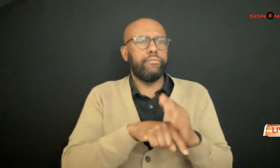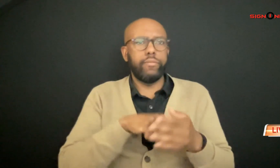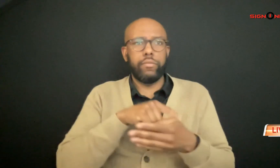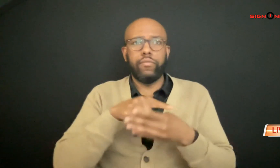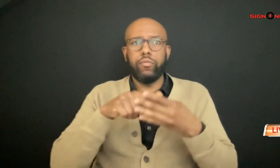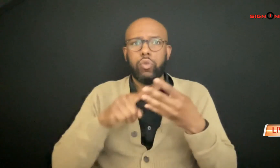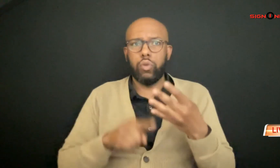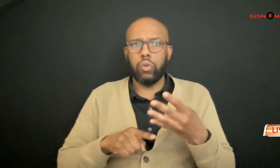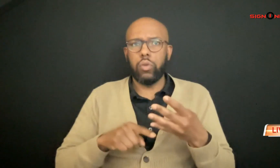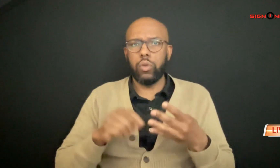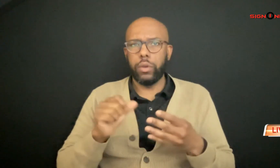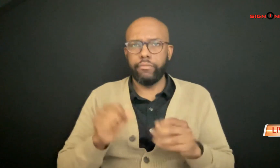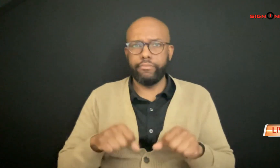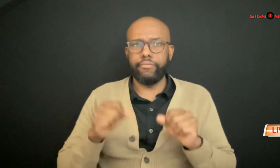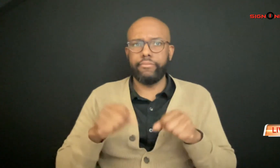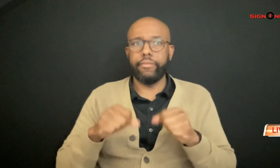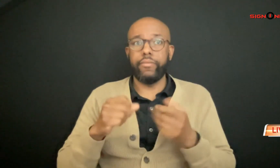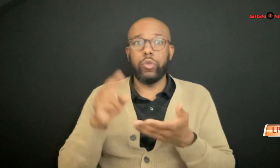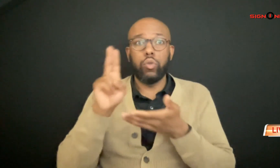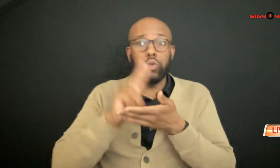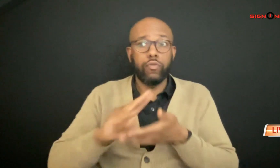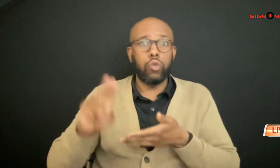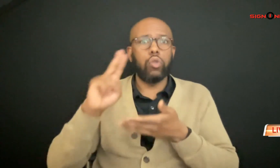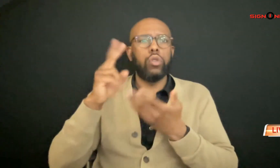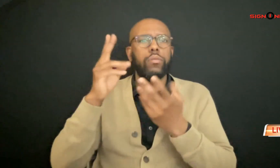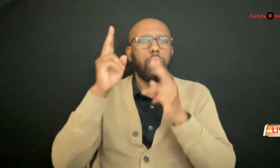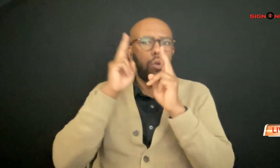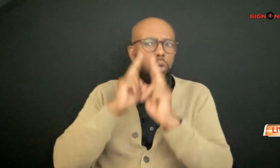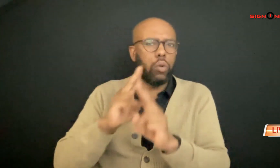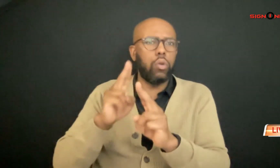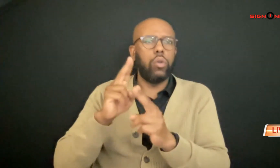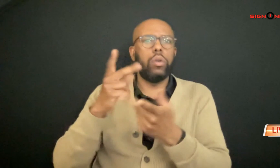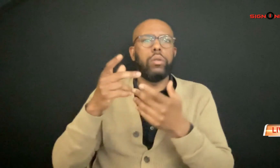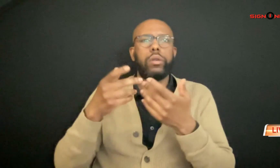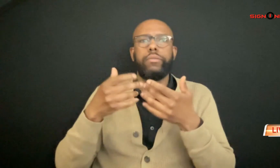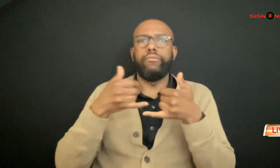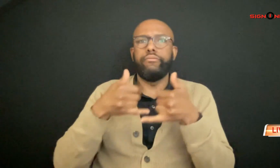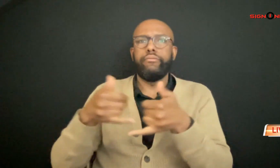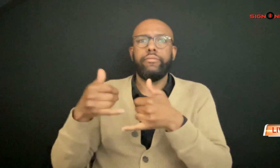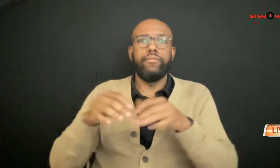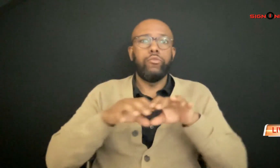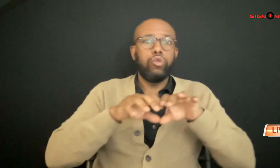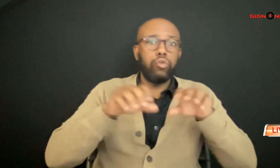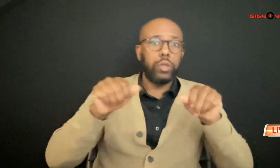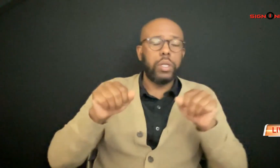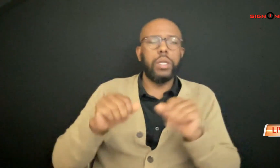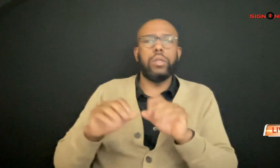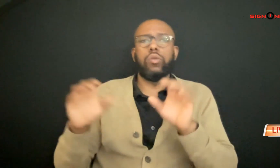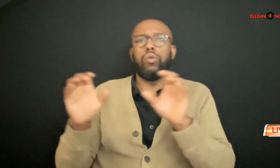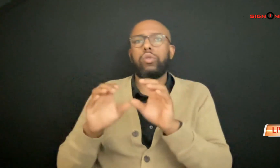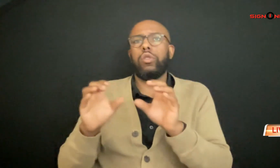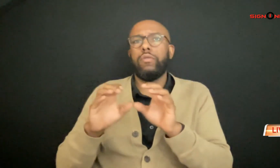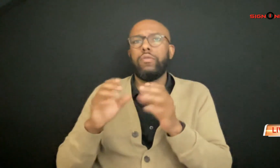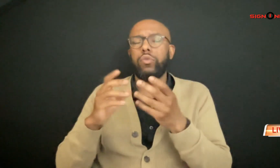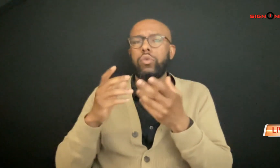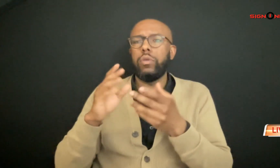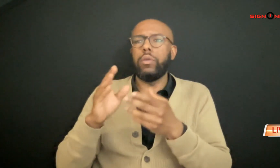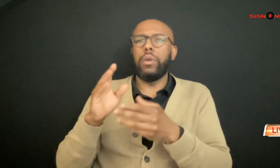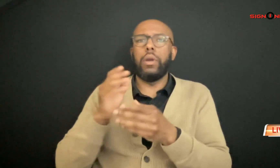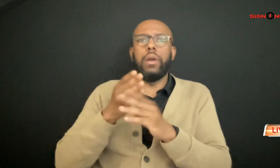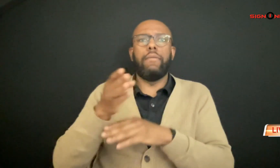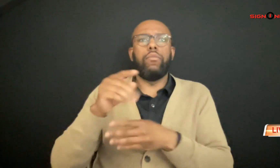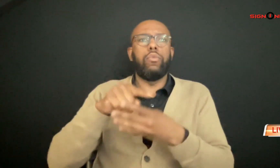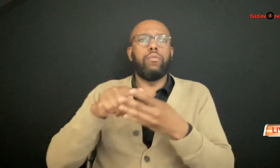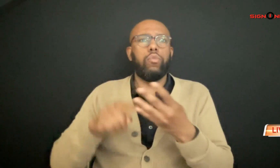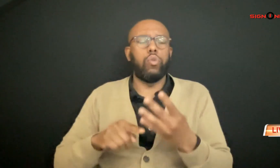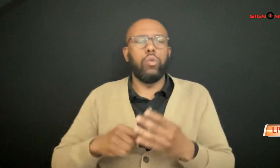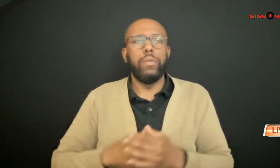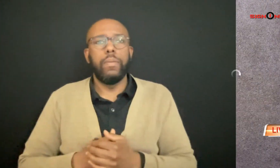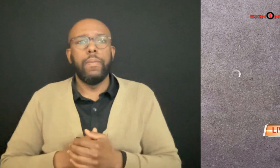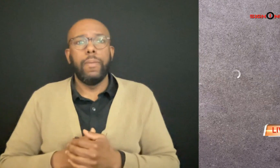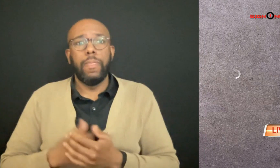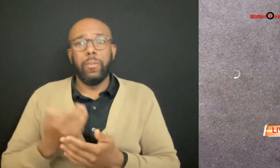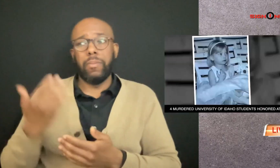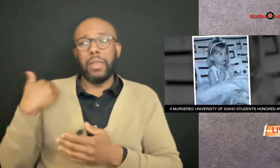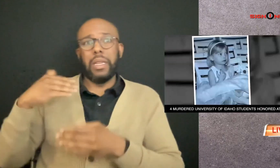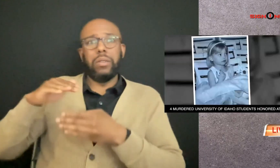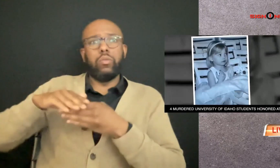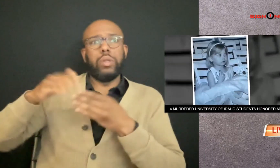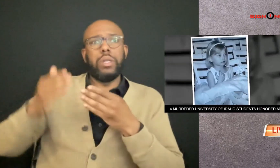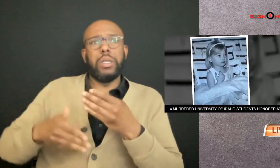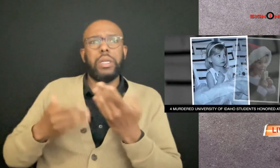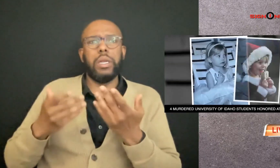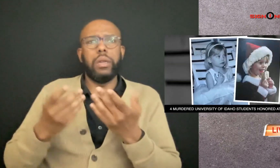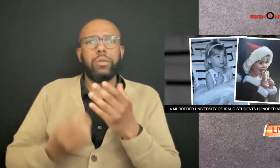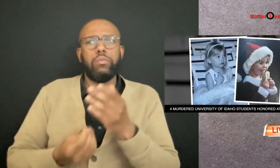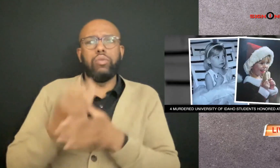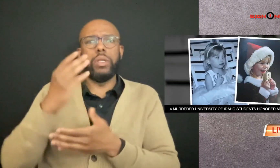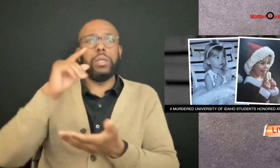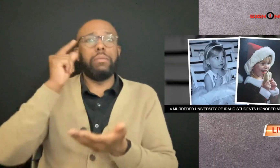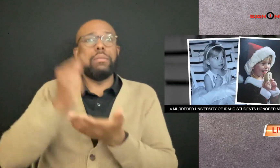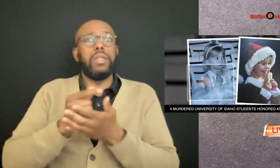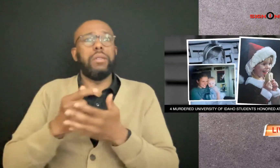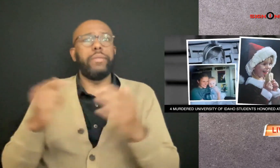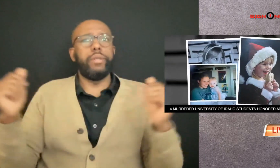students were brutally murdered the University honored them with posthumous degrees and certificates